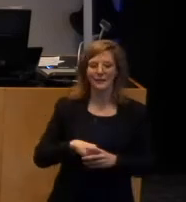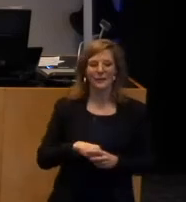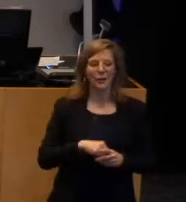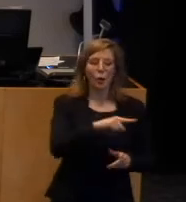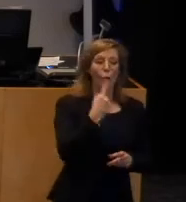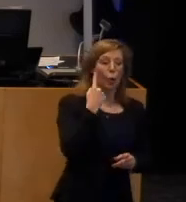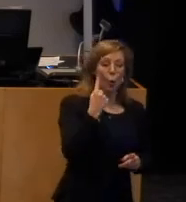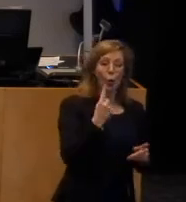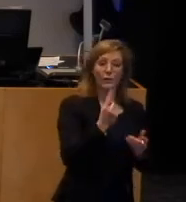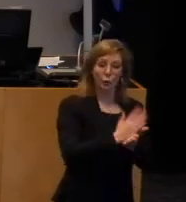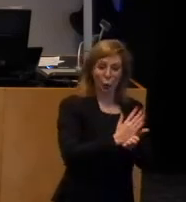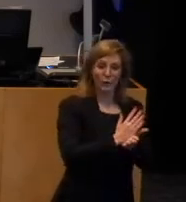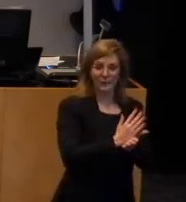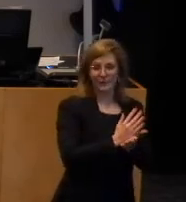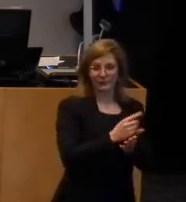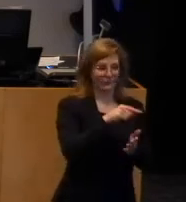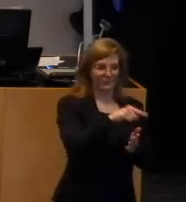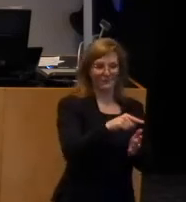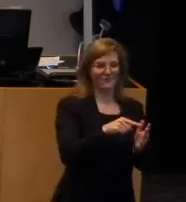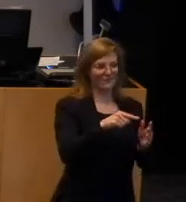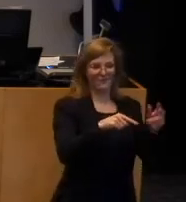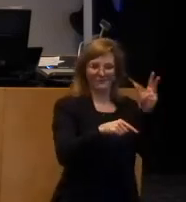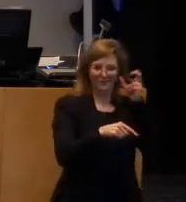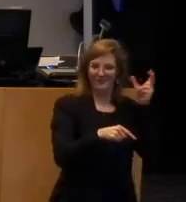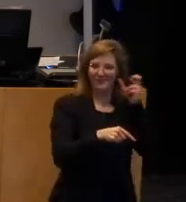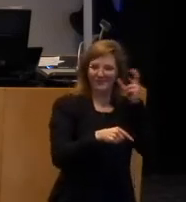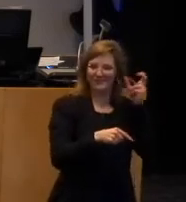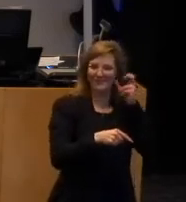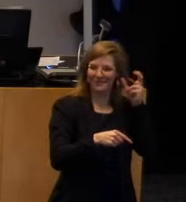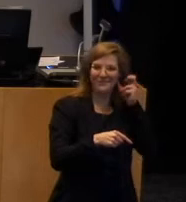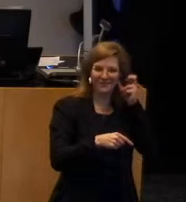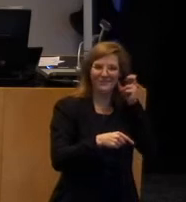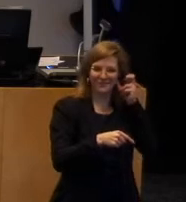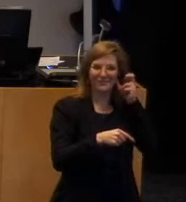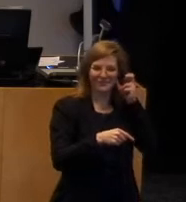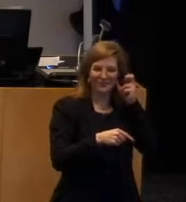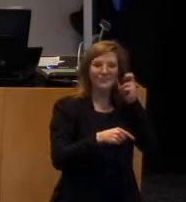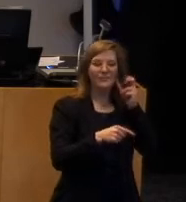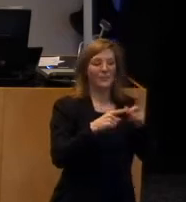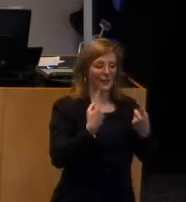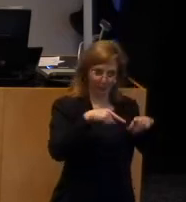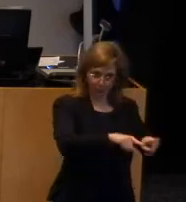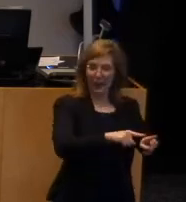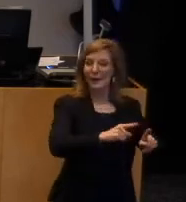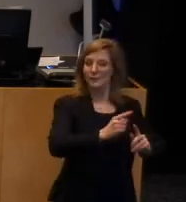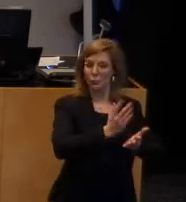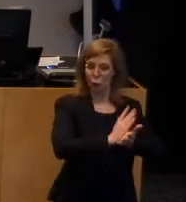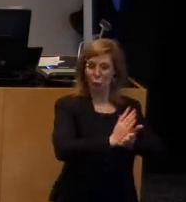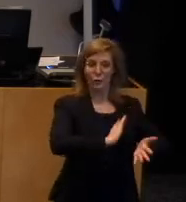they would hear the source text directly through the audio, and they would interpret simultaneously for a deaf audience